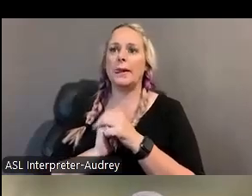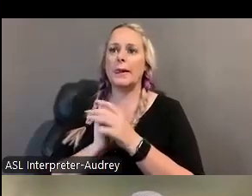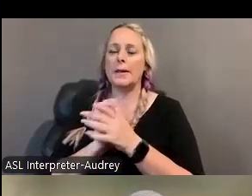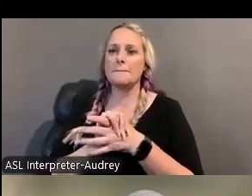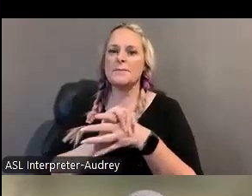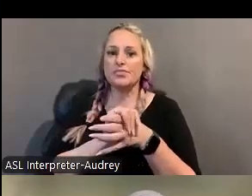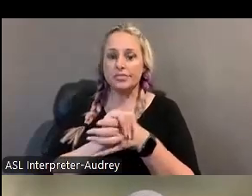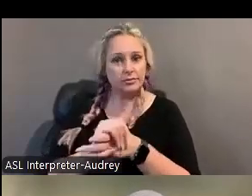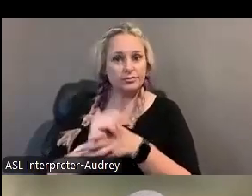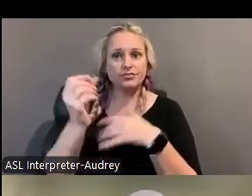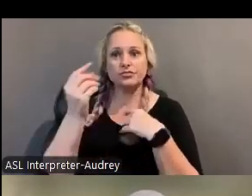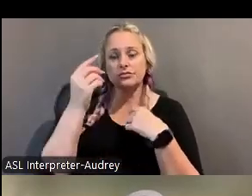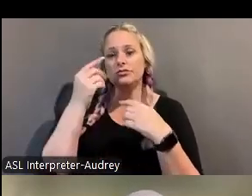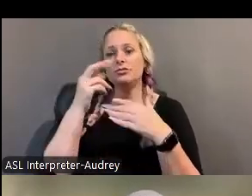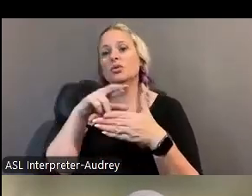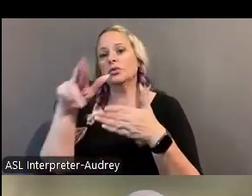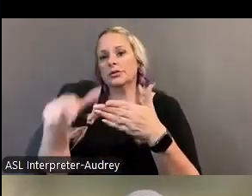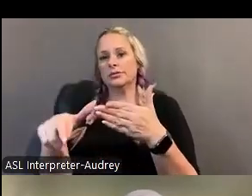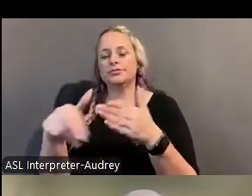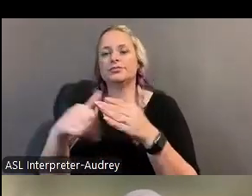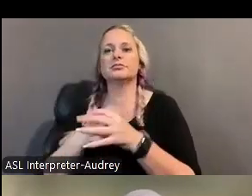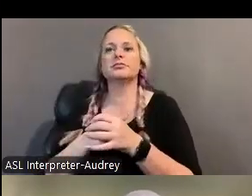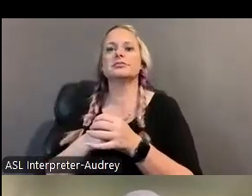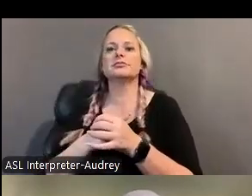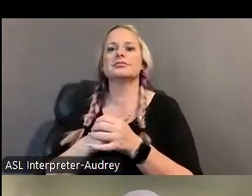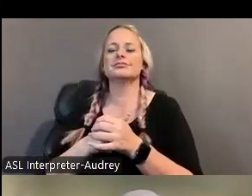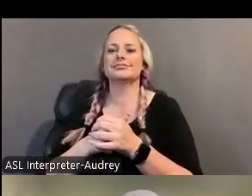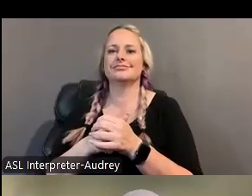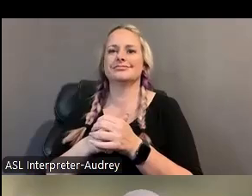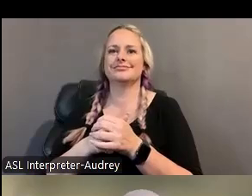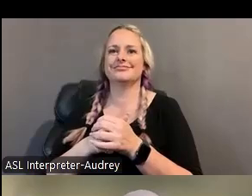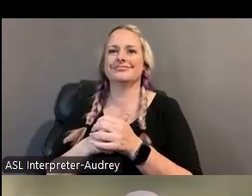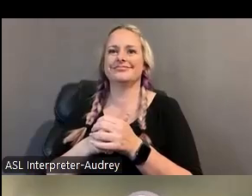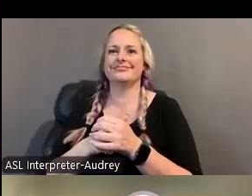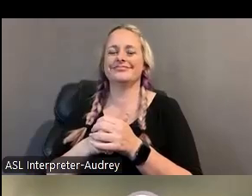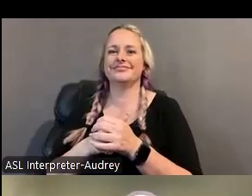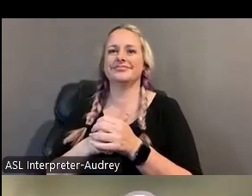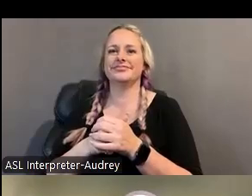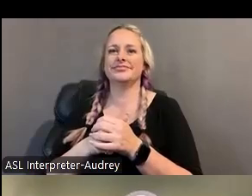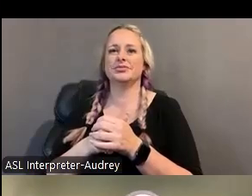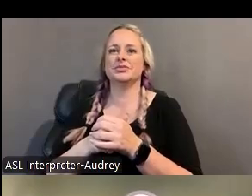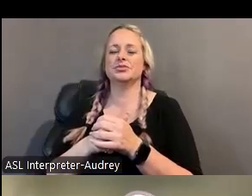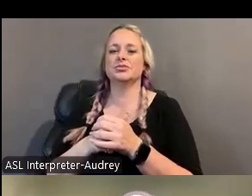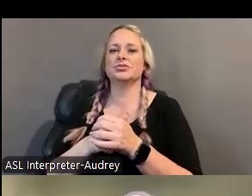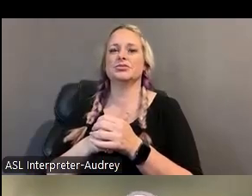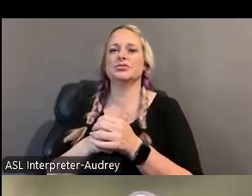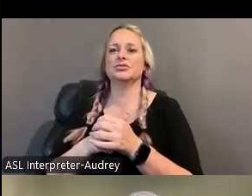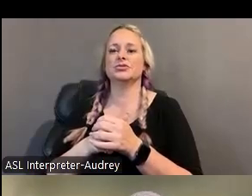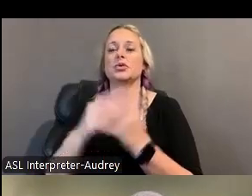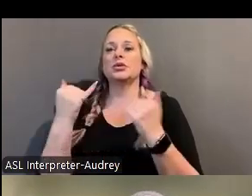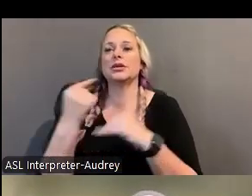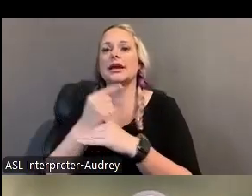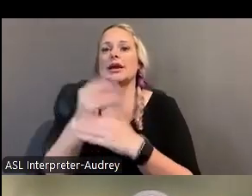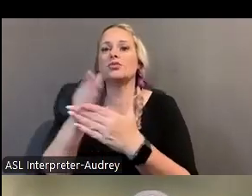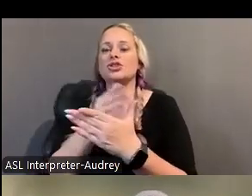So, for the results - next slide. Today I'm sharing with you preliminary findings from our